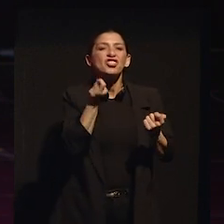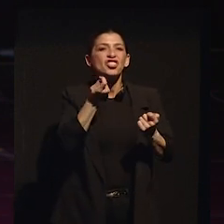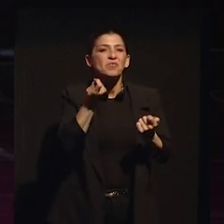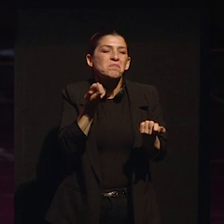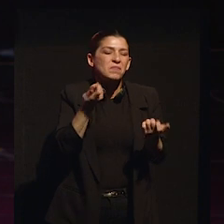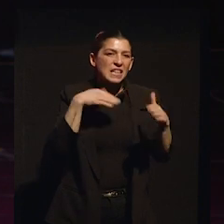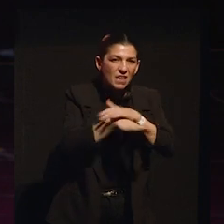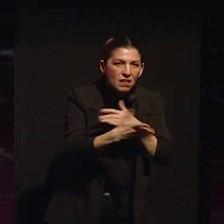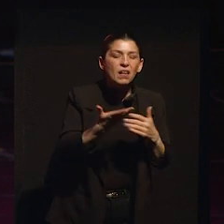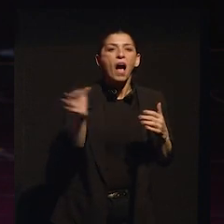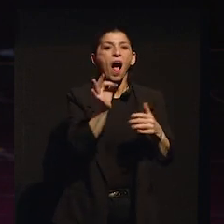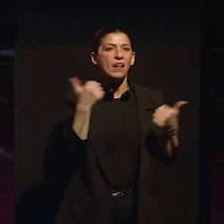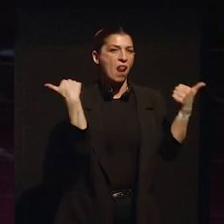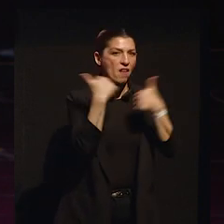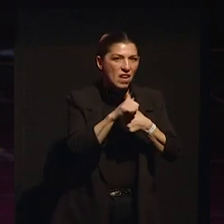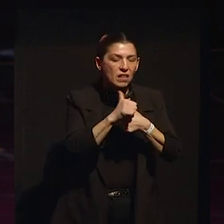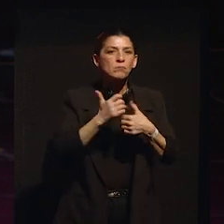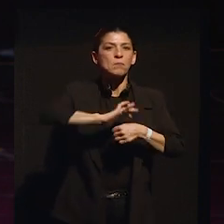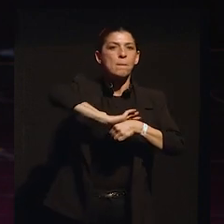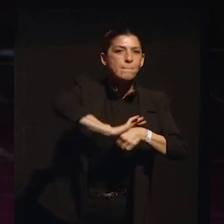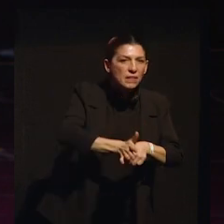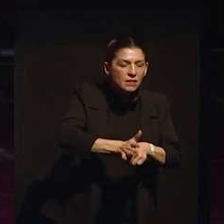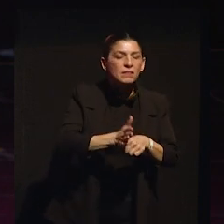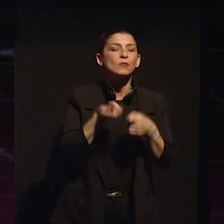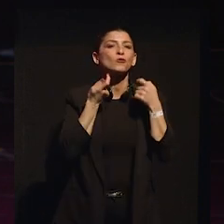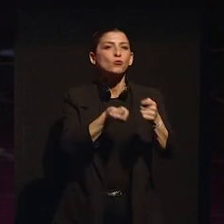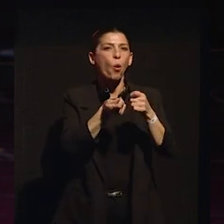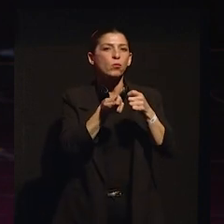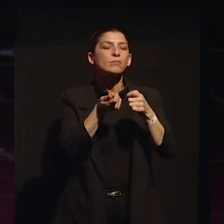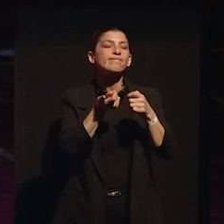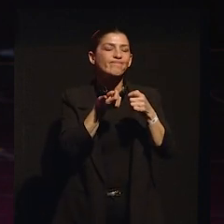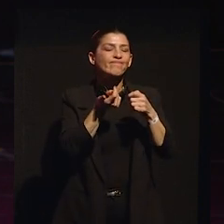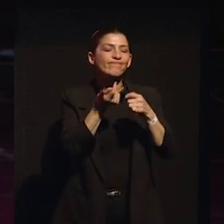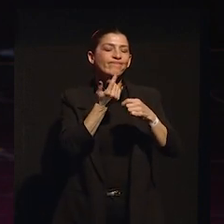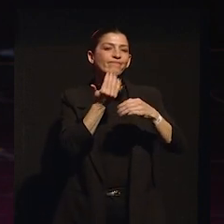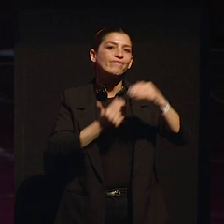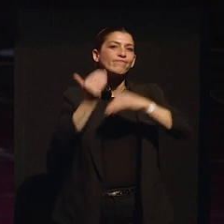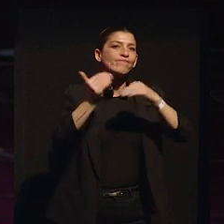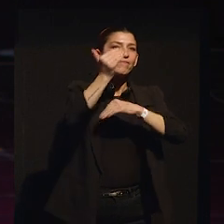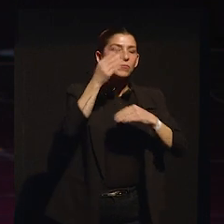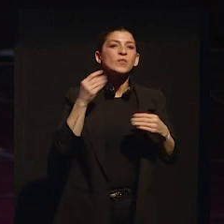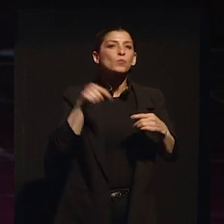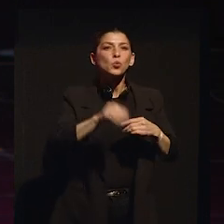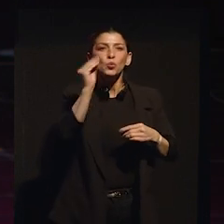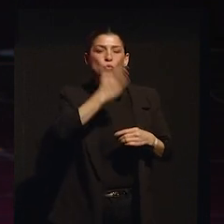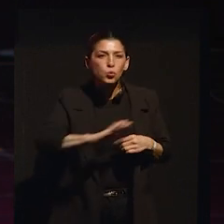or engaging in bullying goes up. These kids are under risk for violence and addiction,